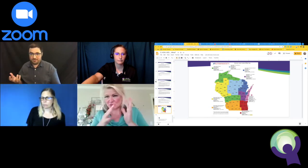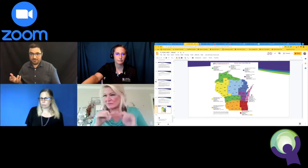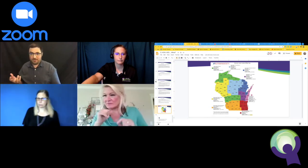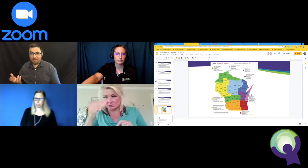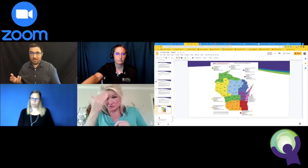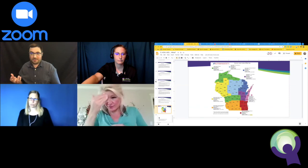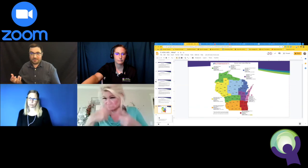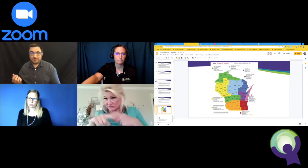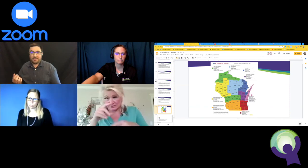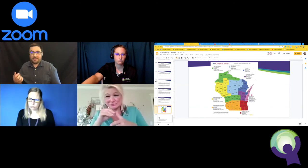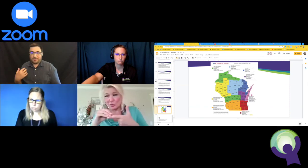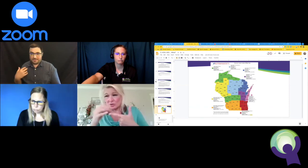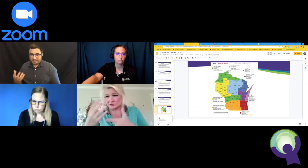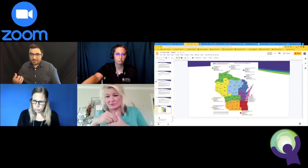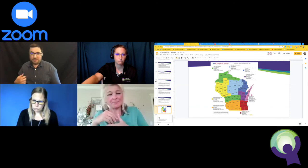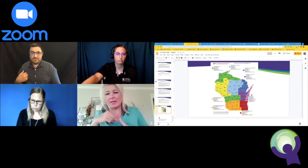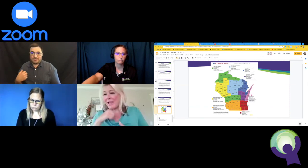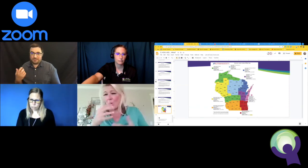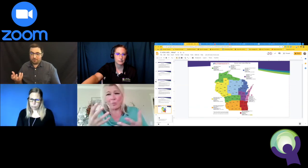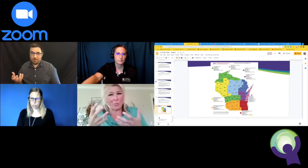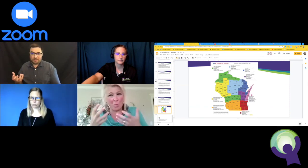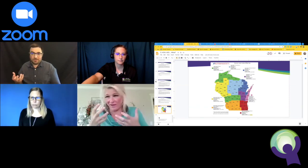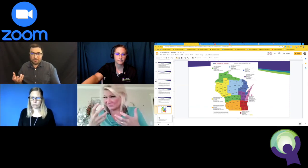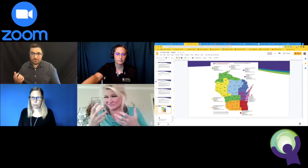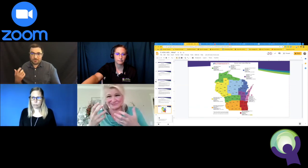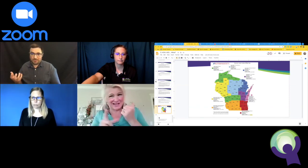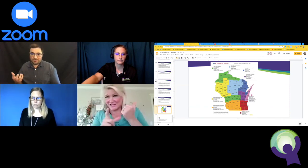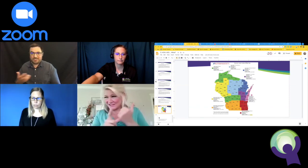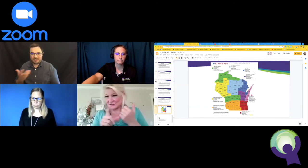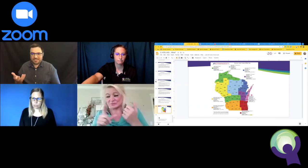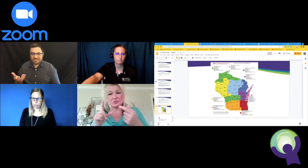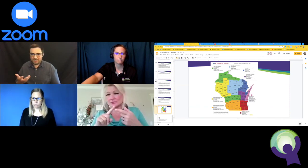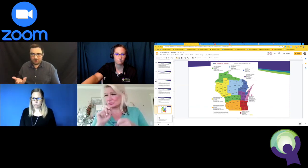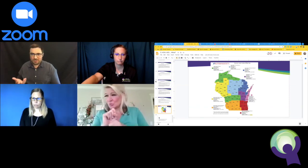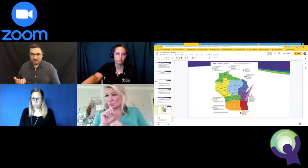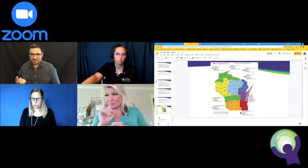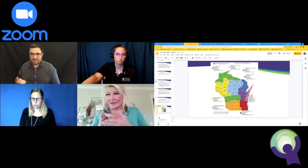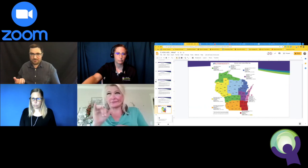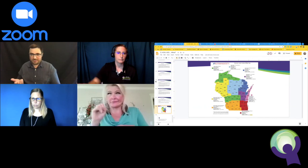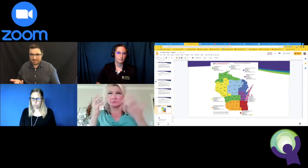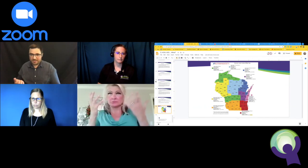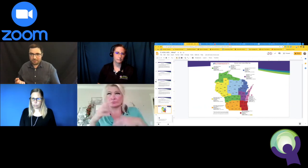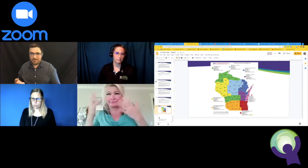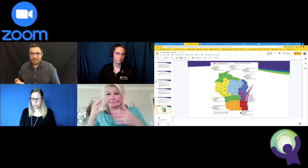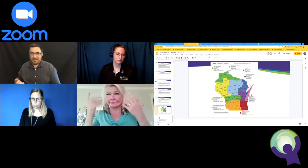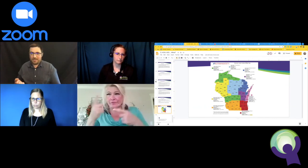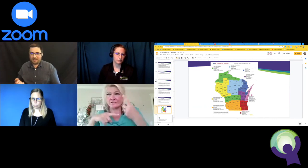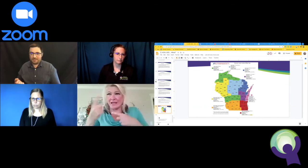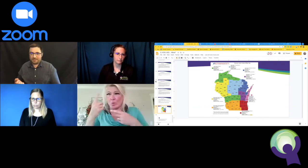to figure out how to assist the students and what could work and what different ideas and compare notes and how to assist them and